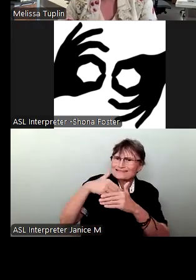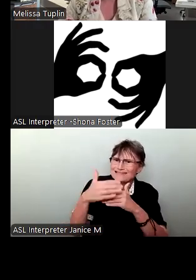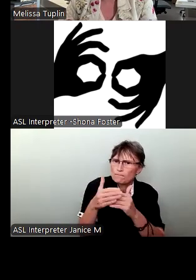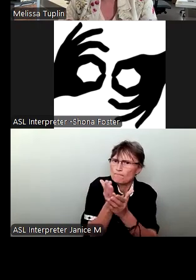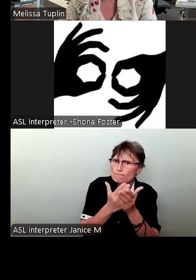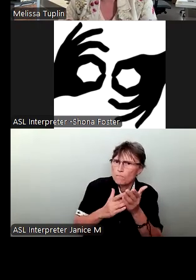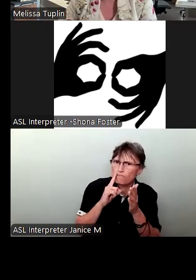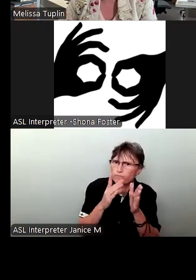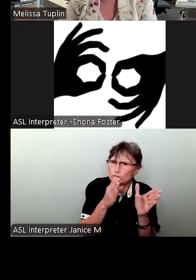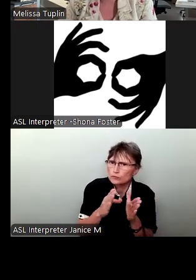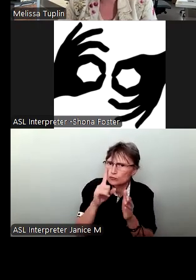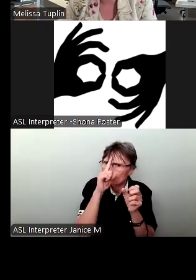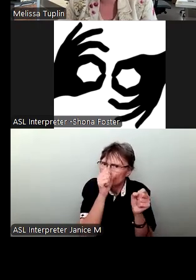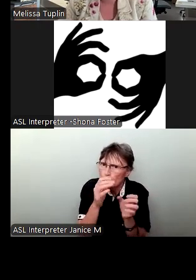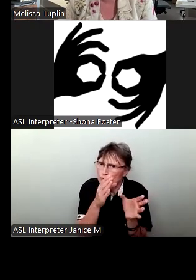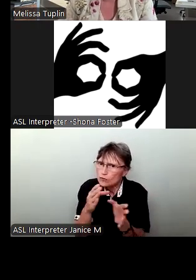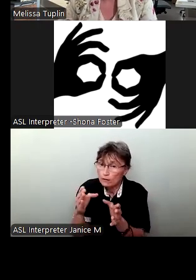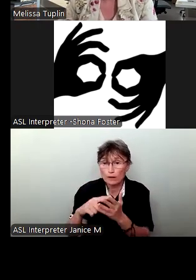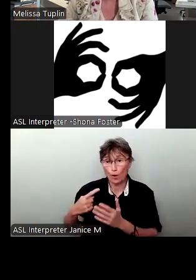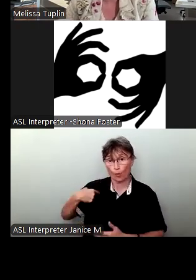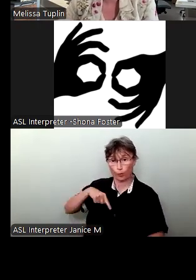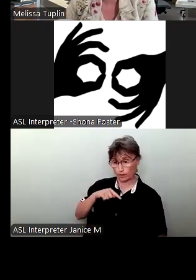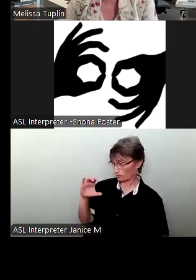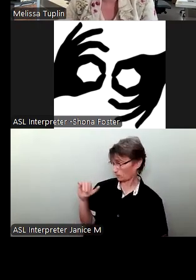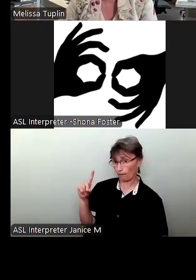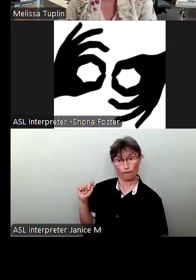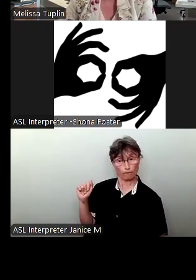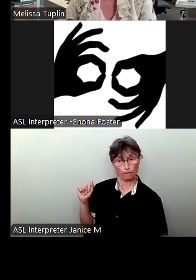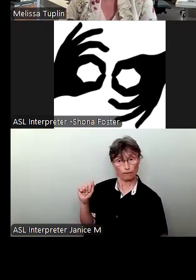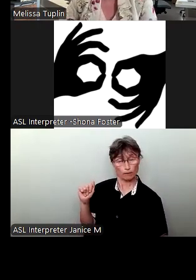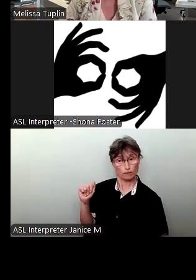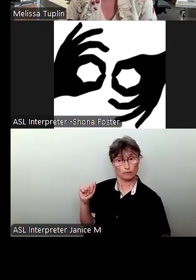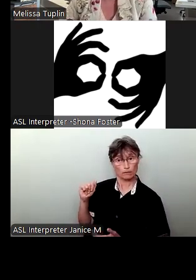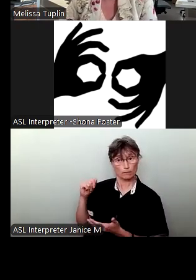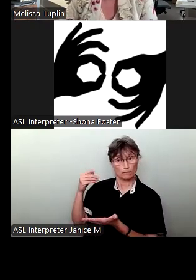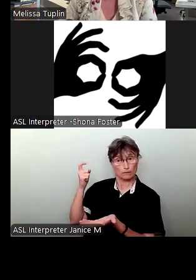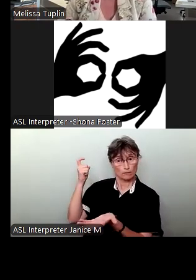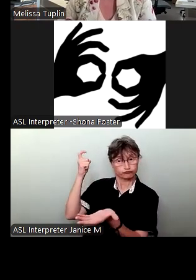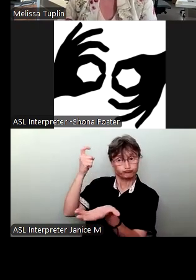operating funding open up for you? How will it be used to advance your impacting community? Is